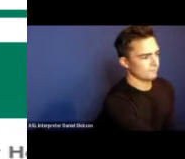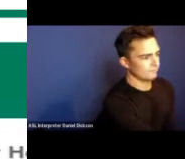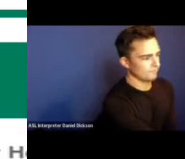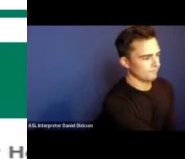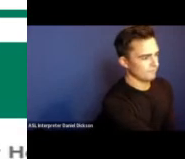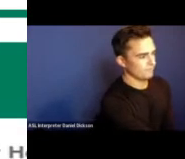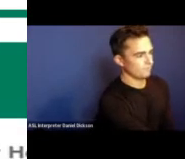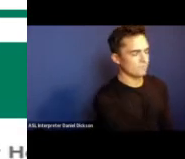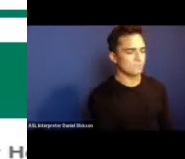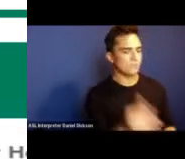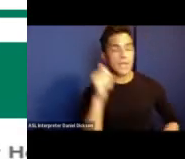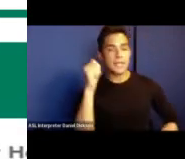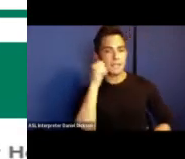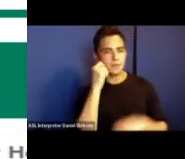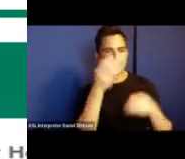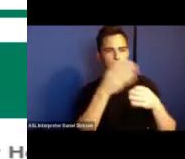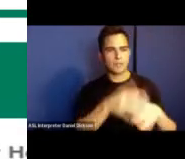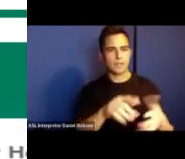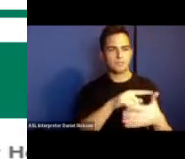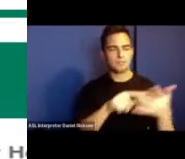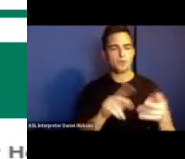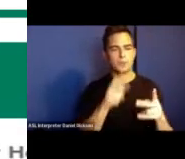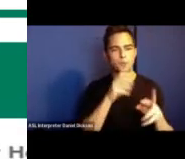responded to the survey. I'm